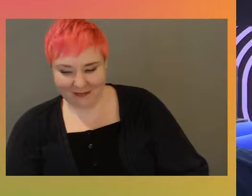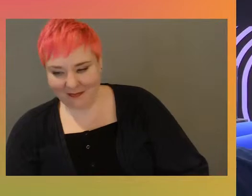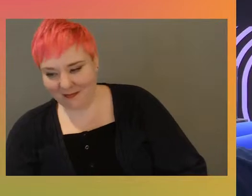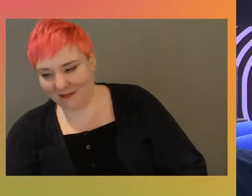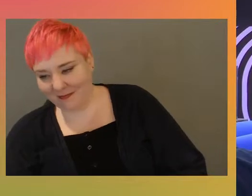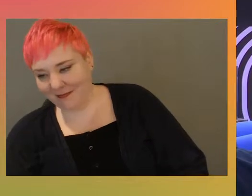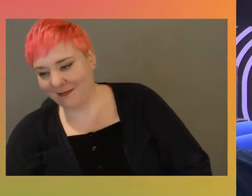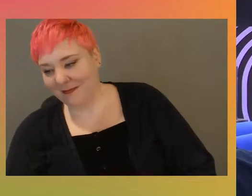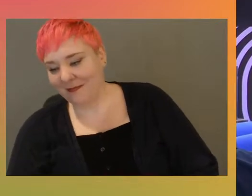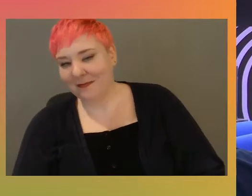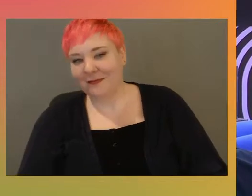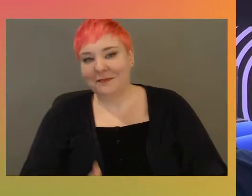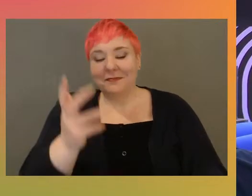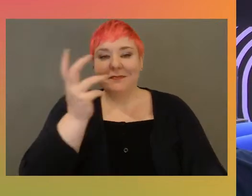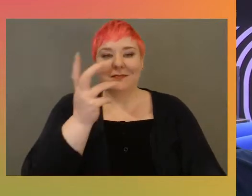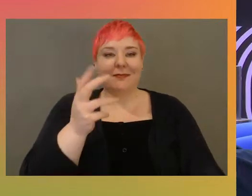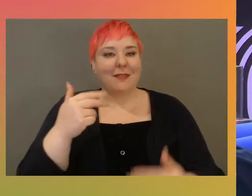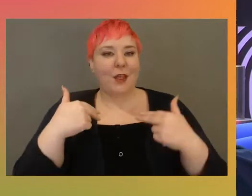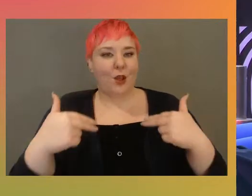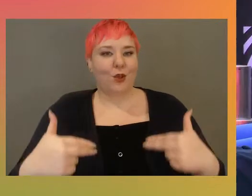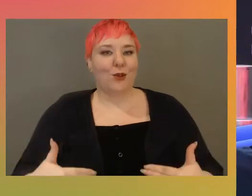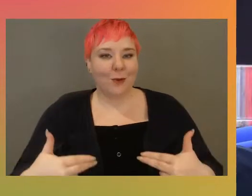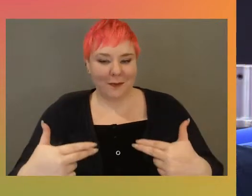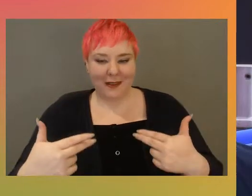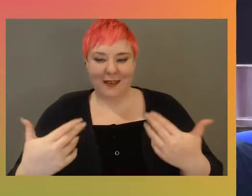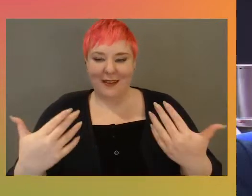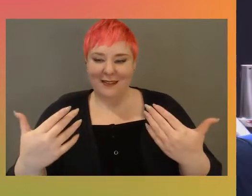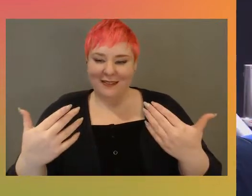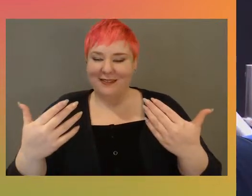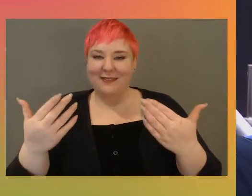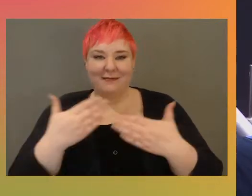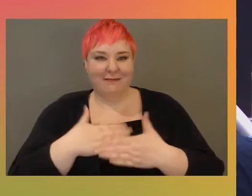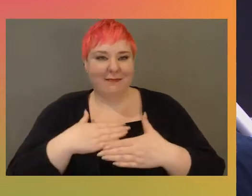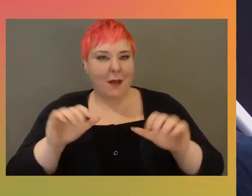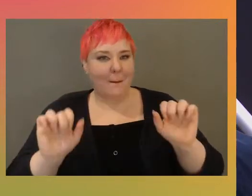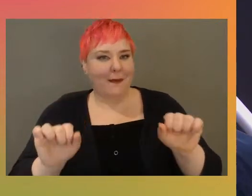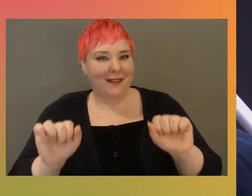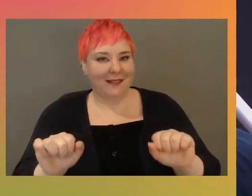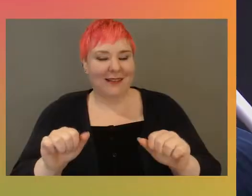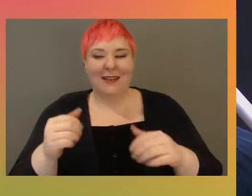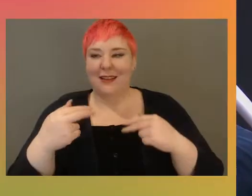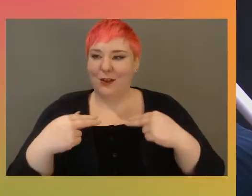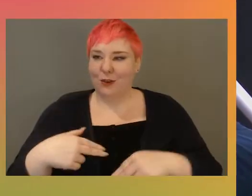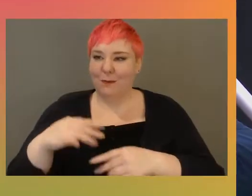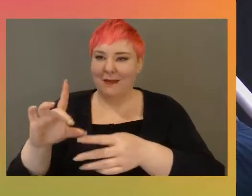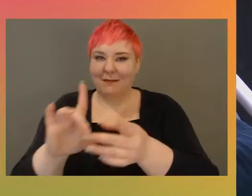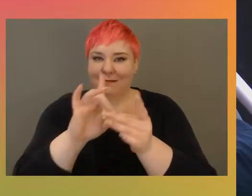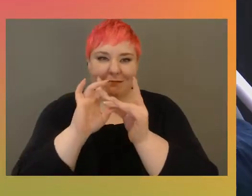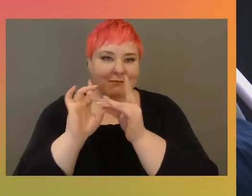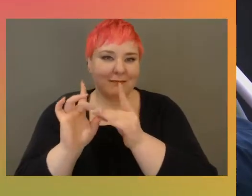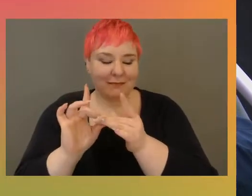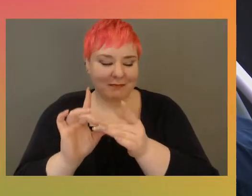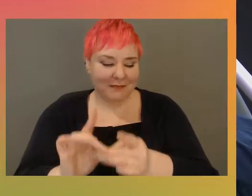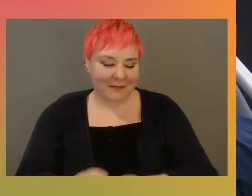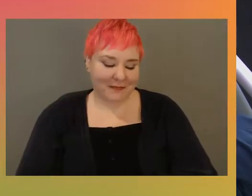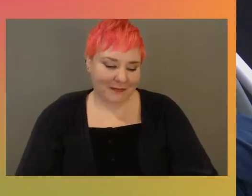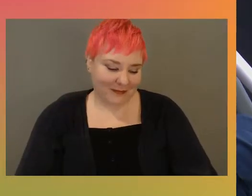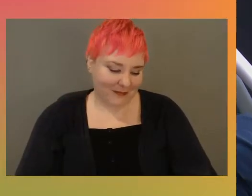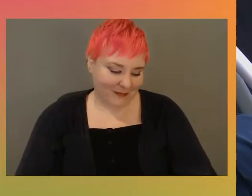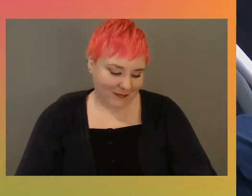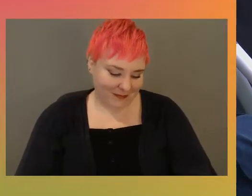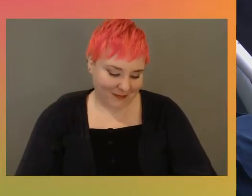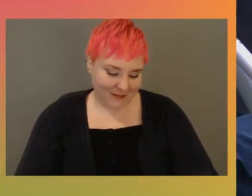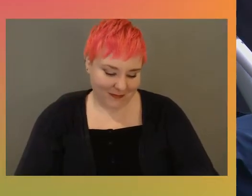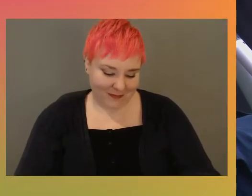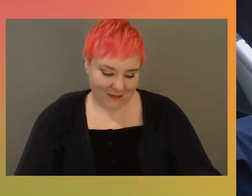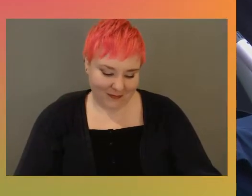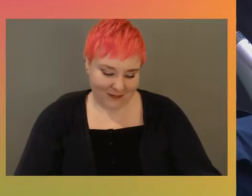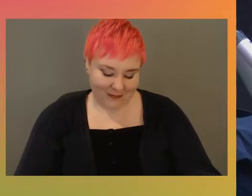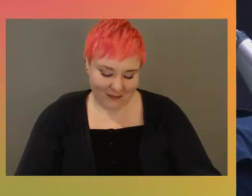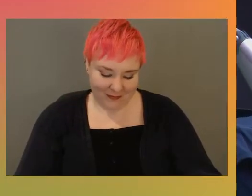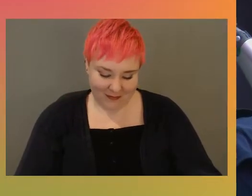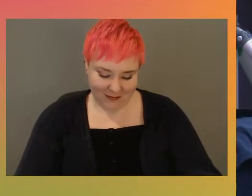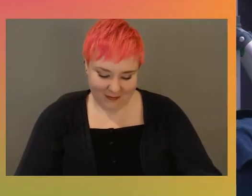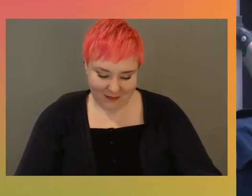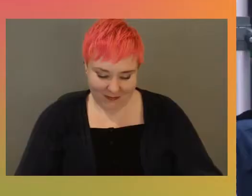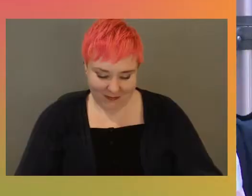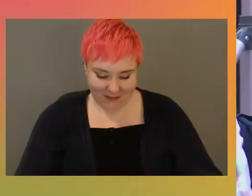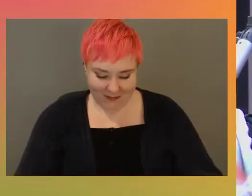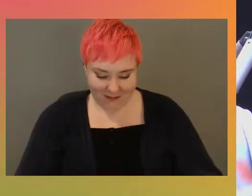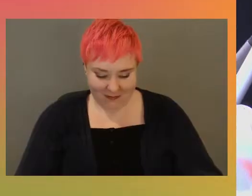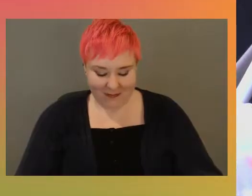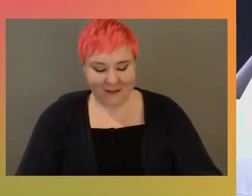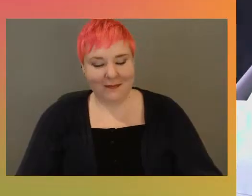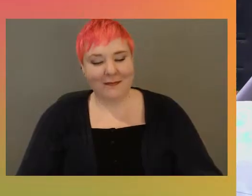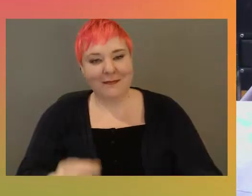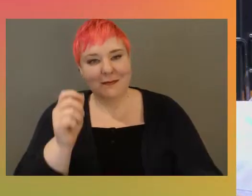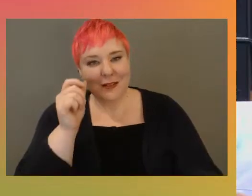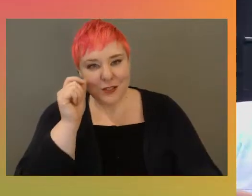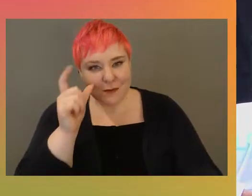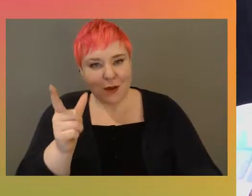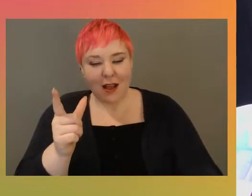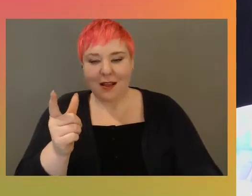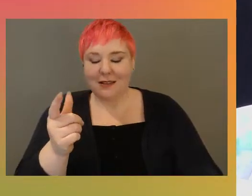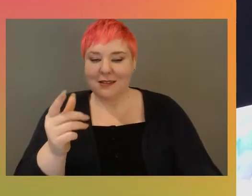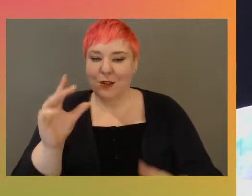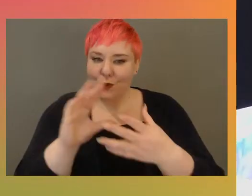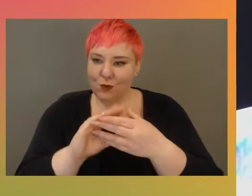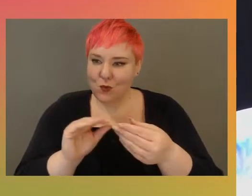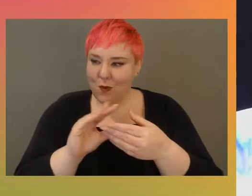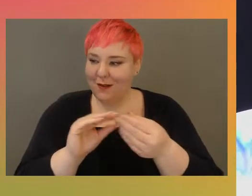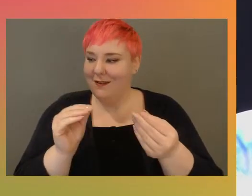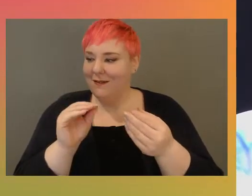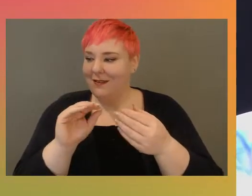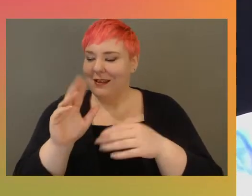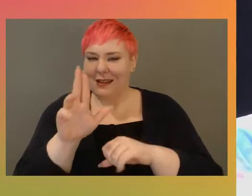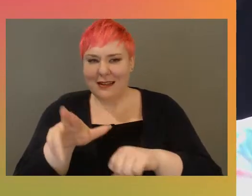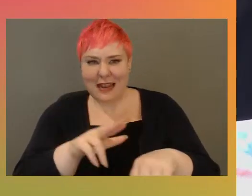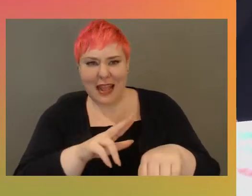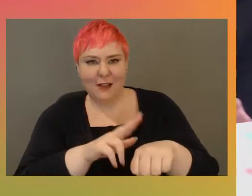MOMENT AND JUST BE ASTONISHED.